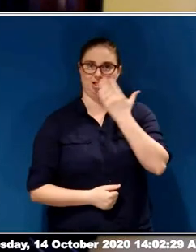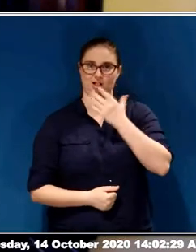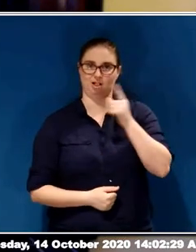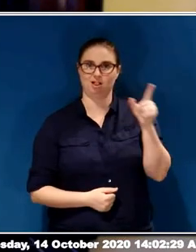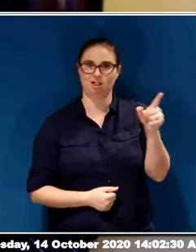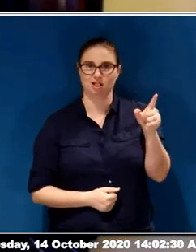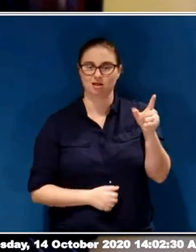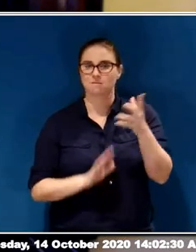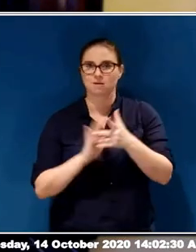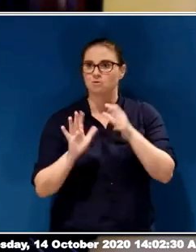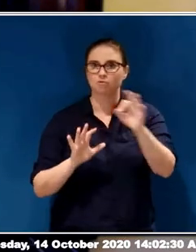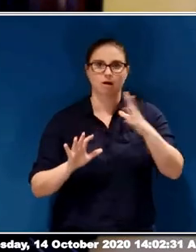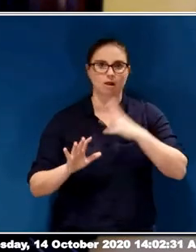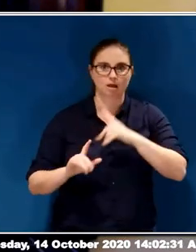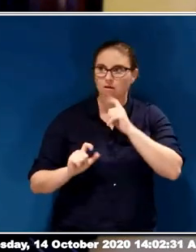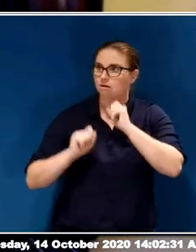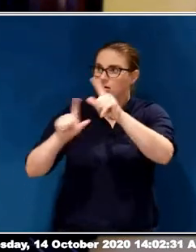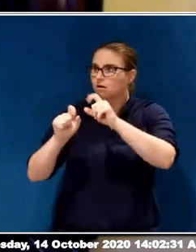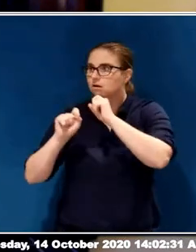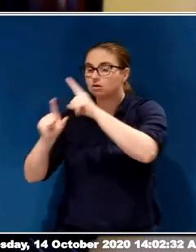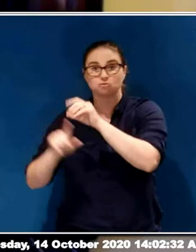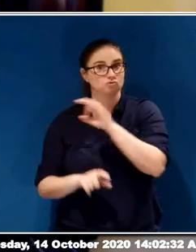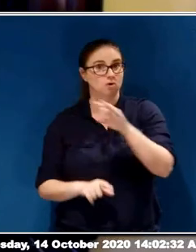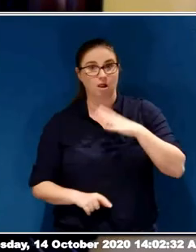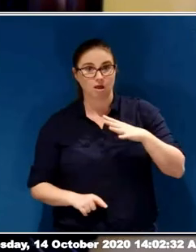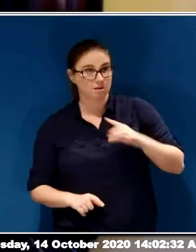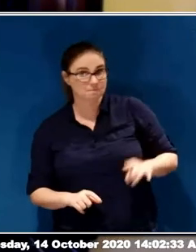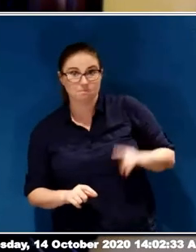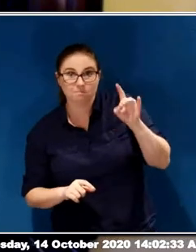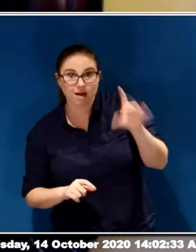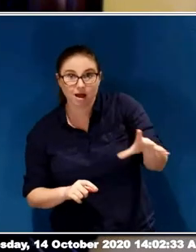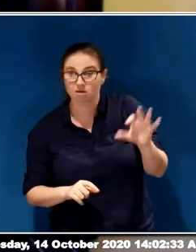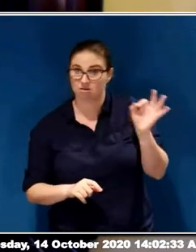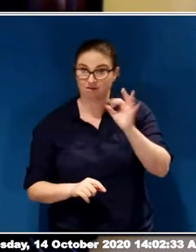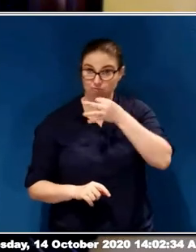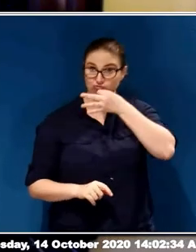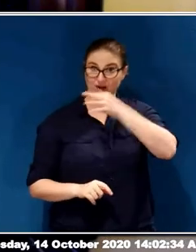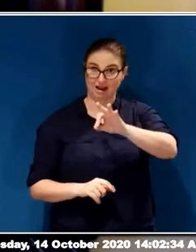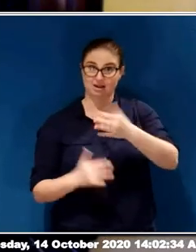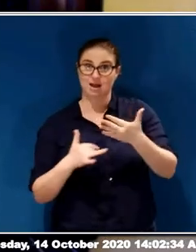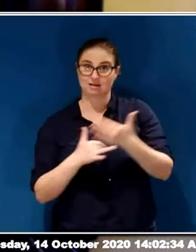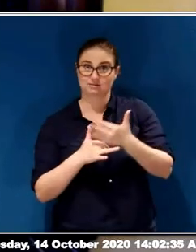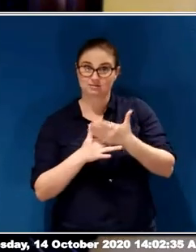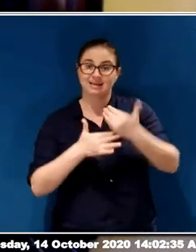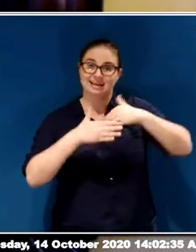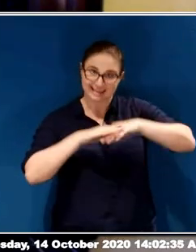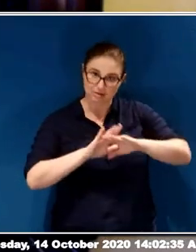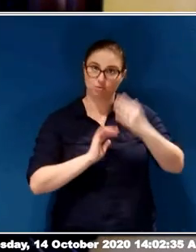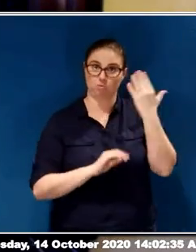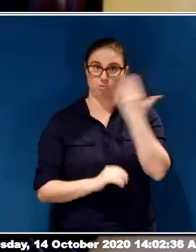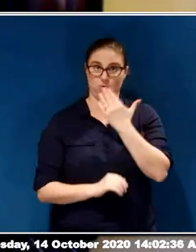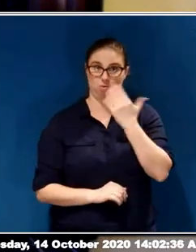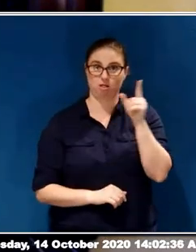In the way that they are provided in segregated special schools in Australia, they were provided in the local inclusive school there.